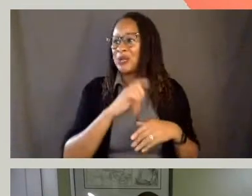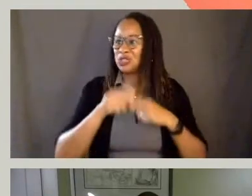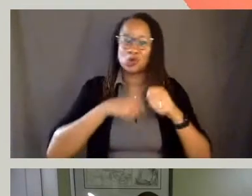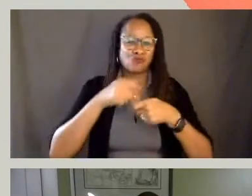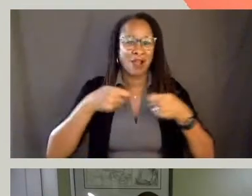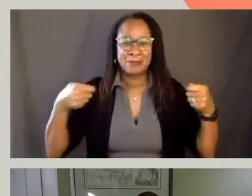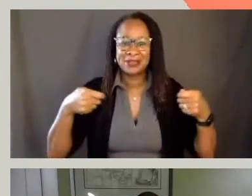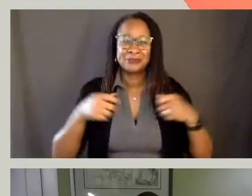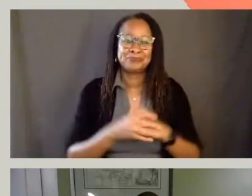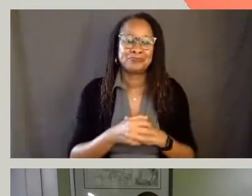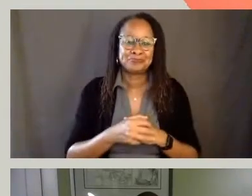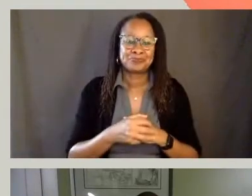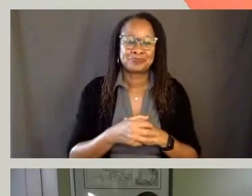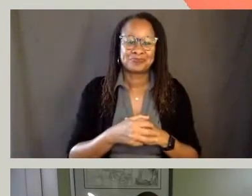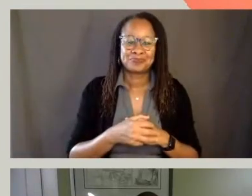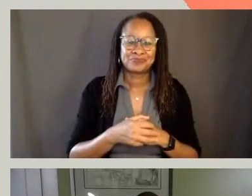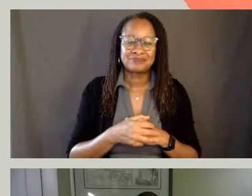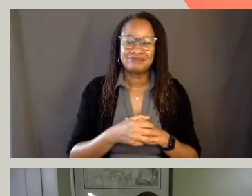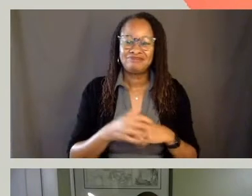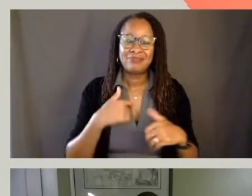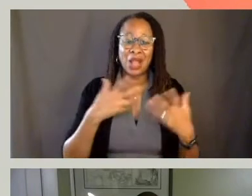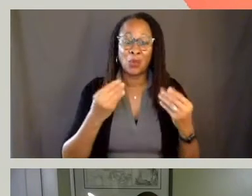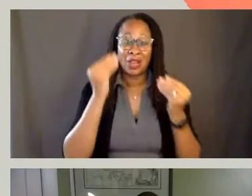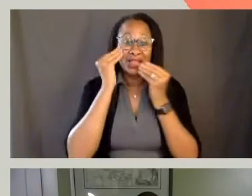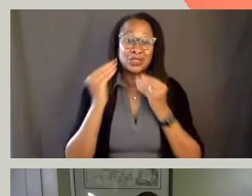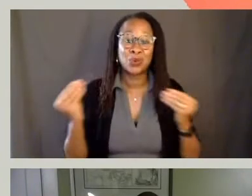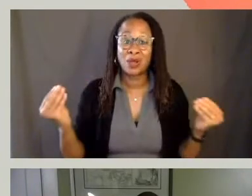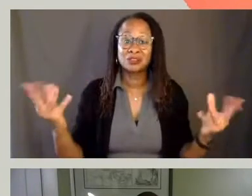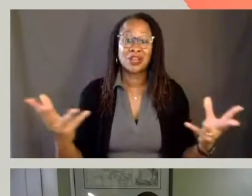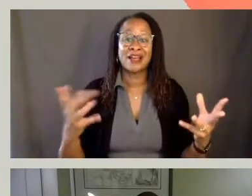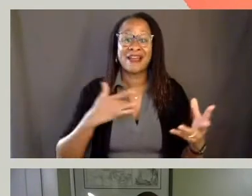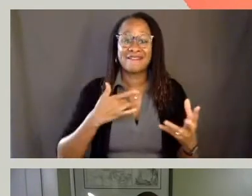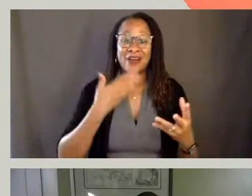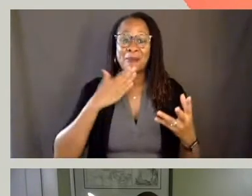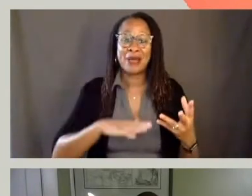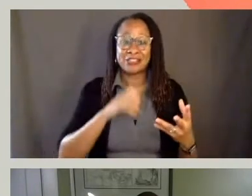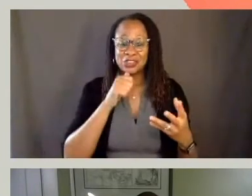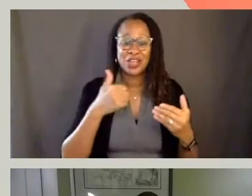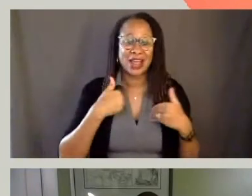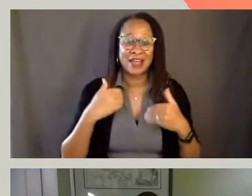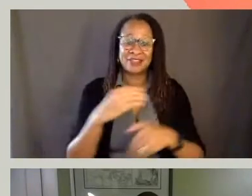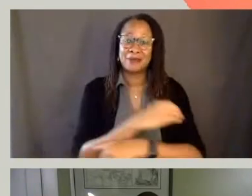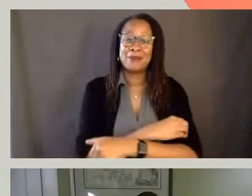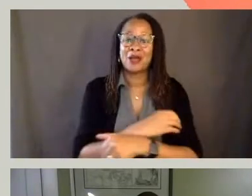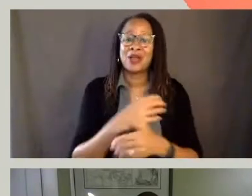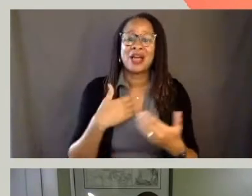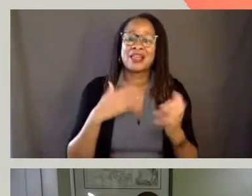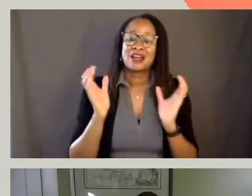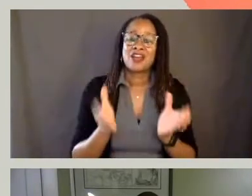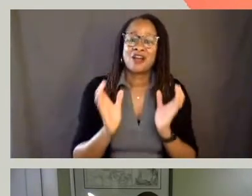And I just wanna let everybody know that I feel bad that you haven't had these conversations that I've been having with everyone